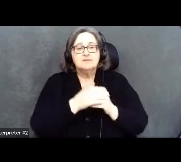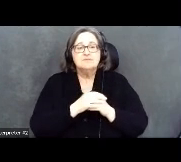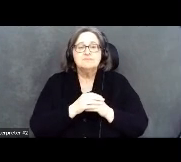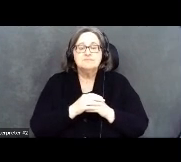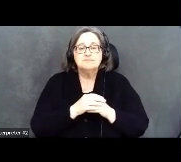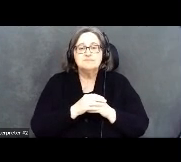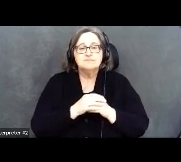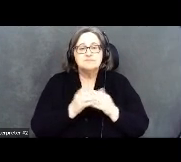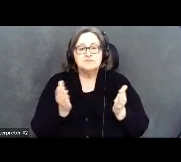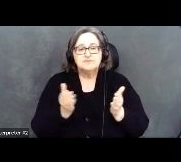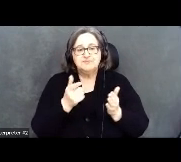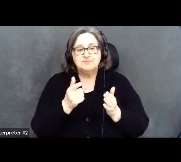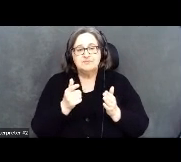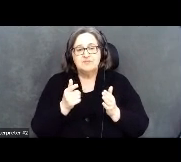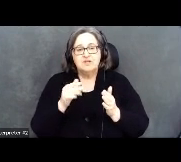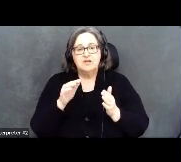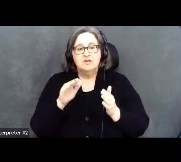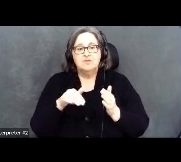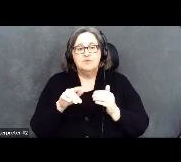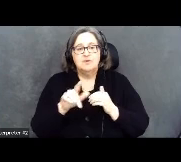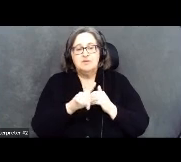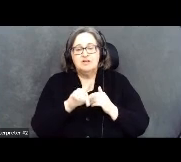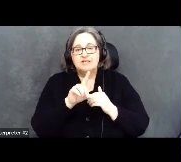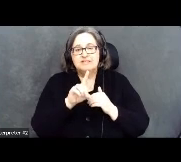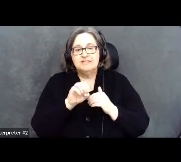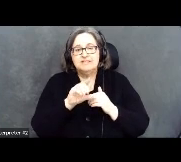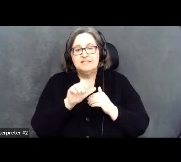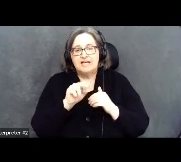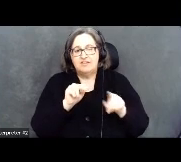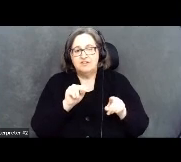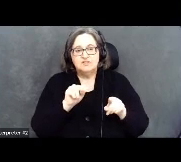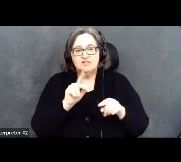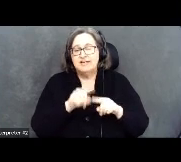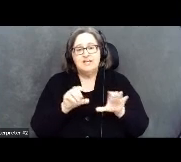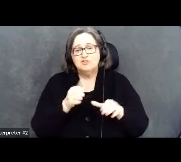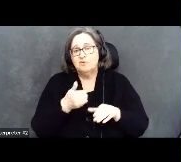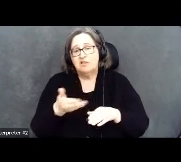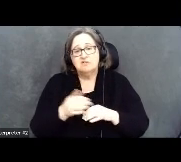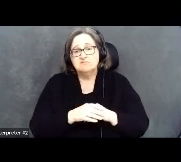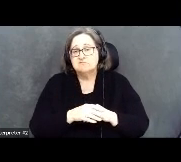Down here, the bottom left hand side, that's Declan. He isn't allowed to do anything. With